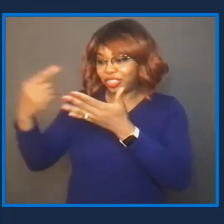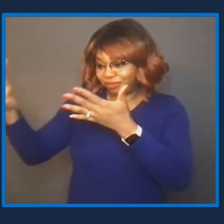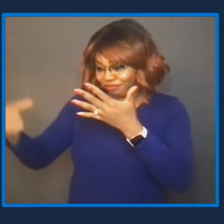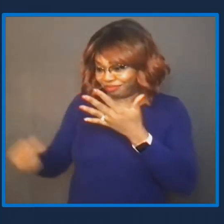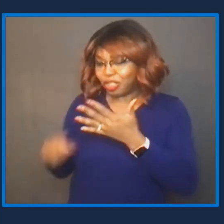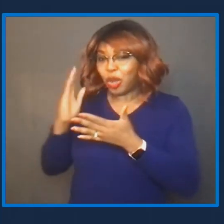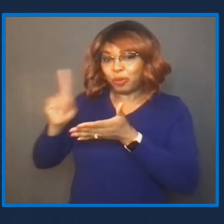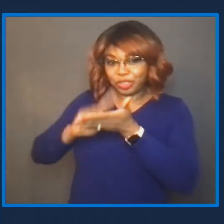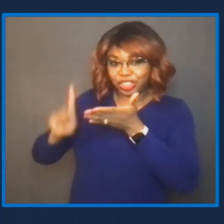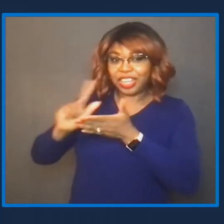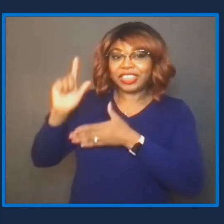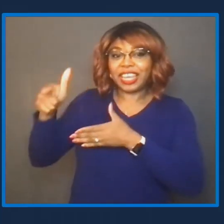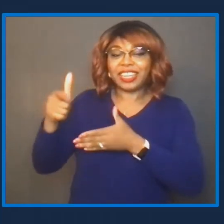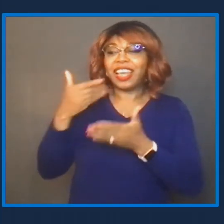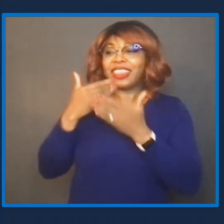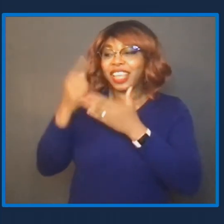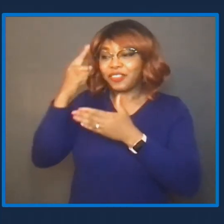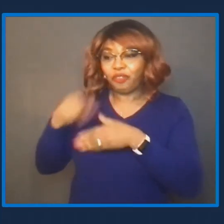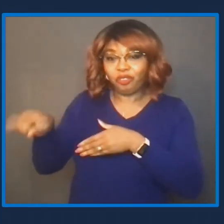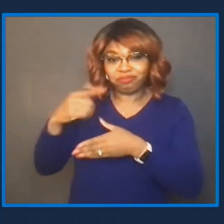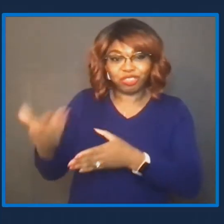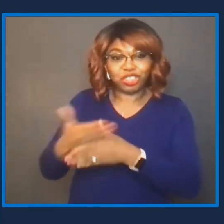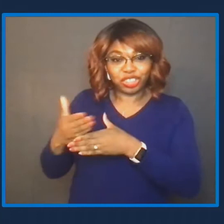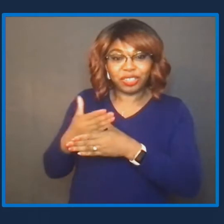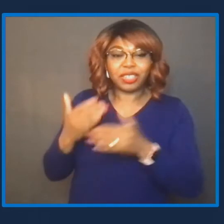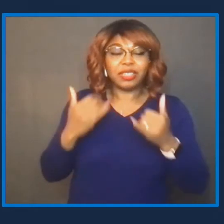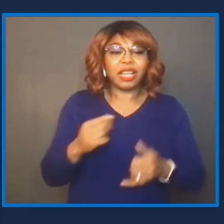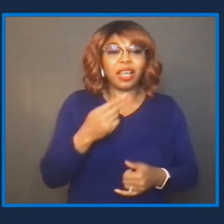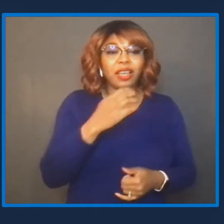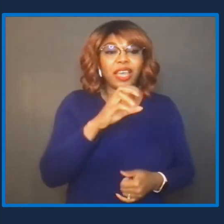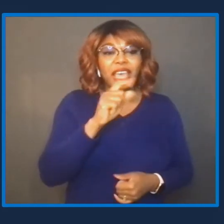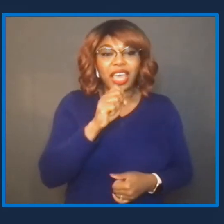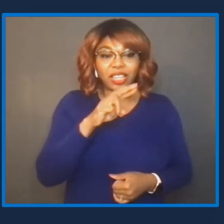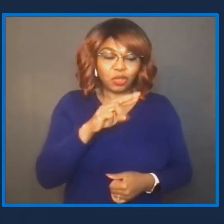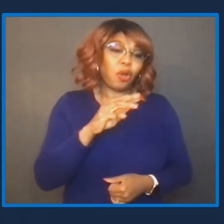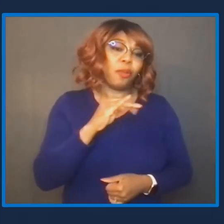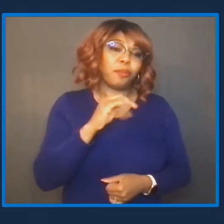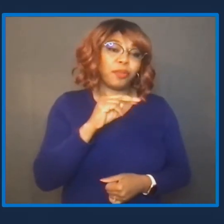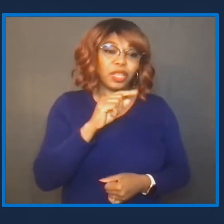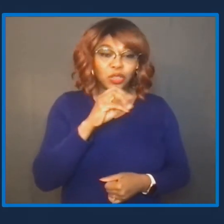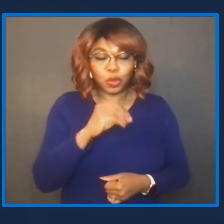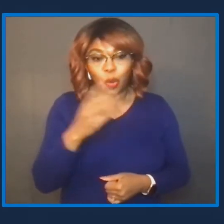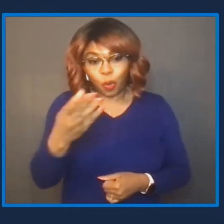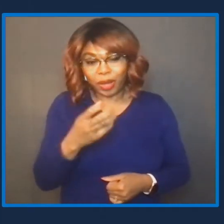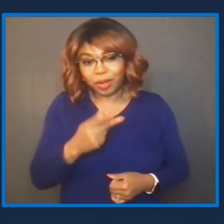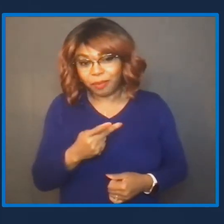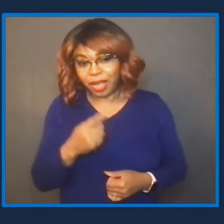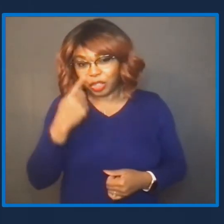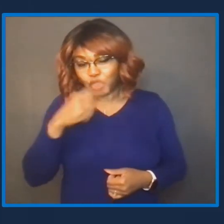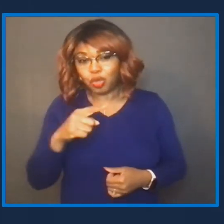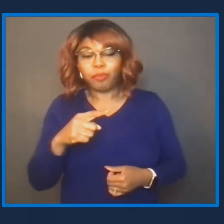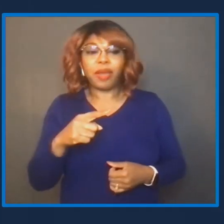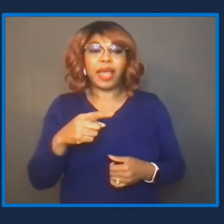Let's start off with Hector Minto. Hector, welcome back. Do you mind sharing a visual description?